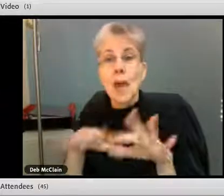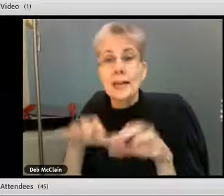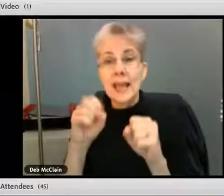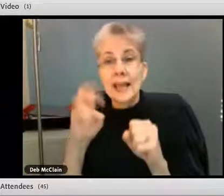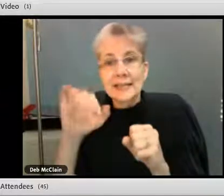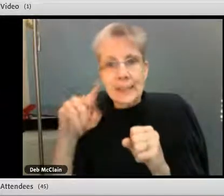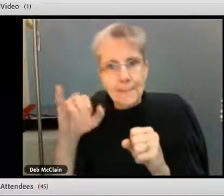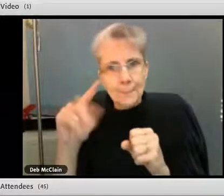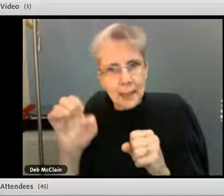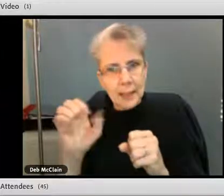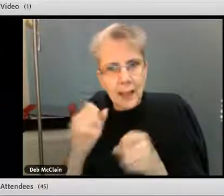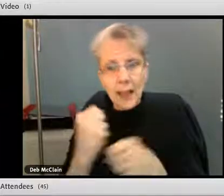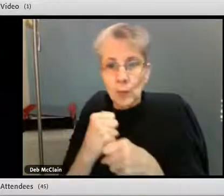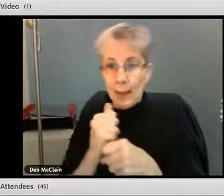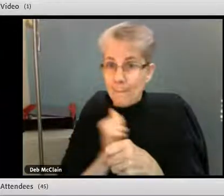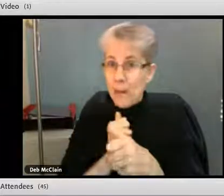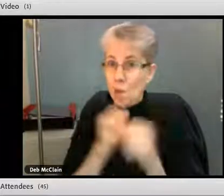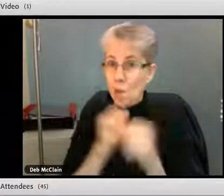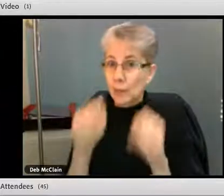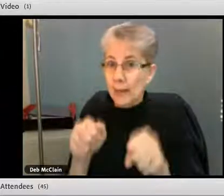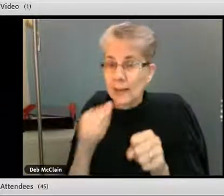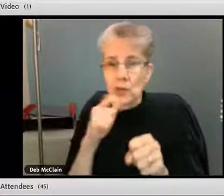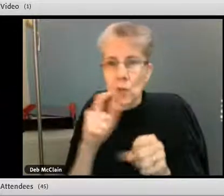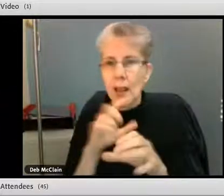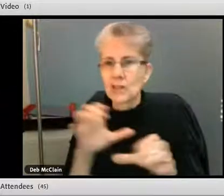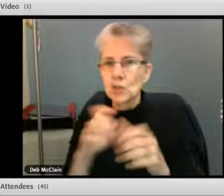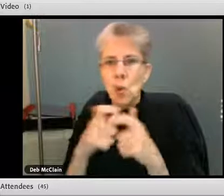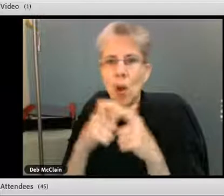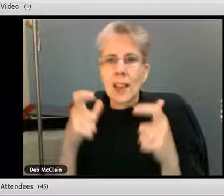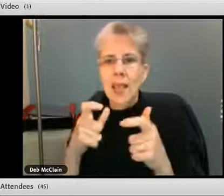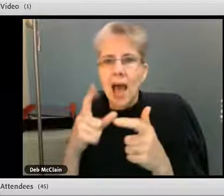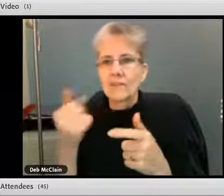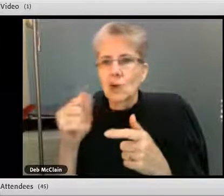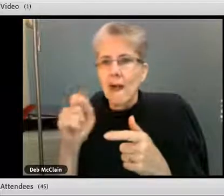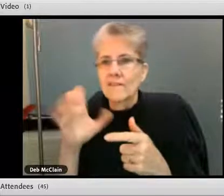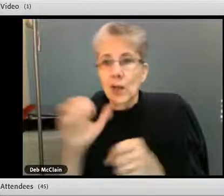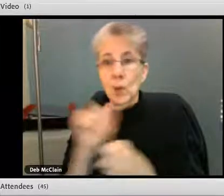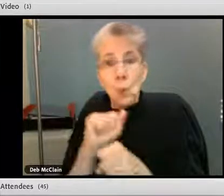without having to do a huge amount of graphic work. I can kind of click and choose and put things in there.